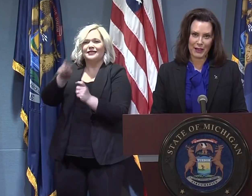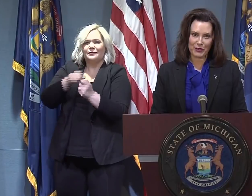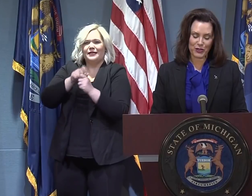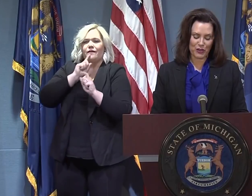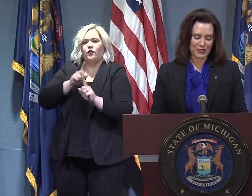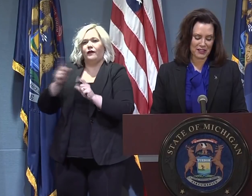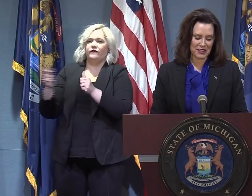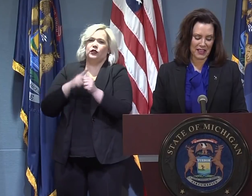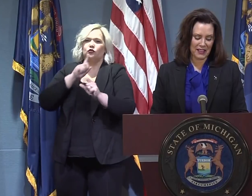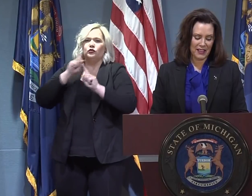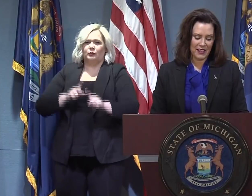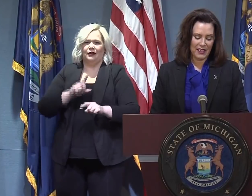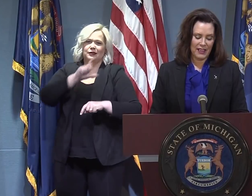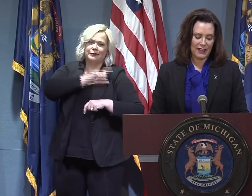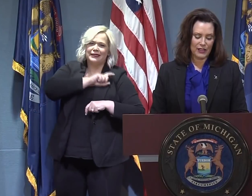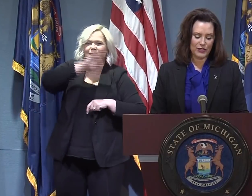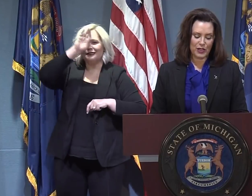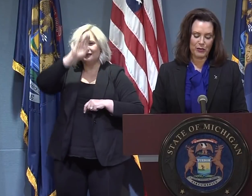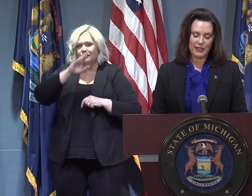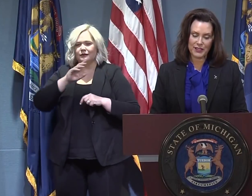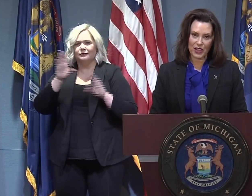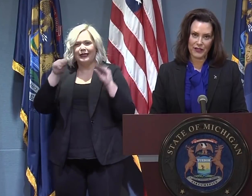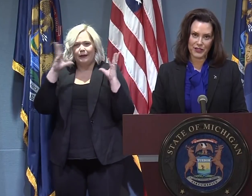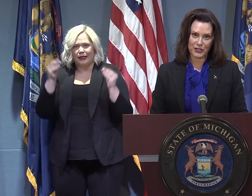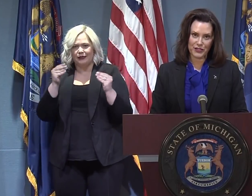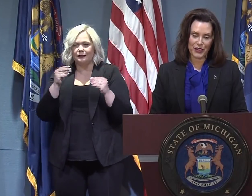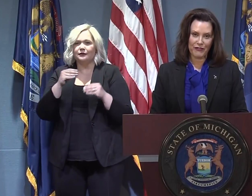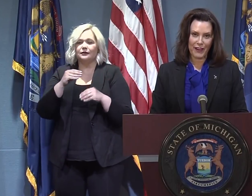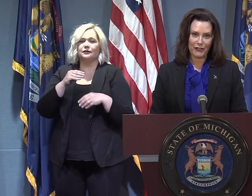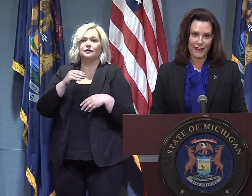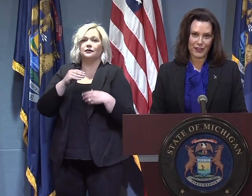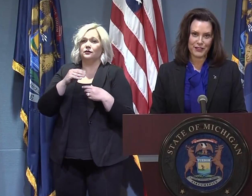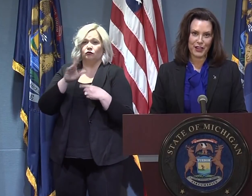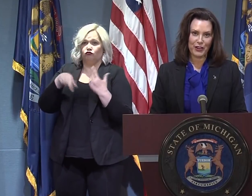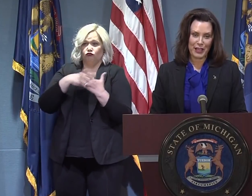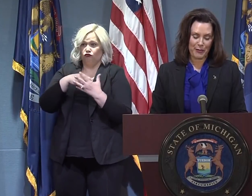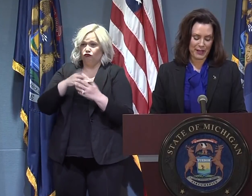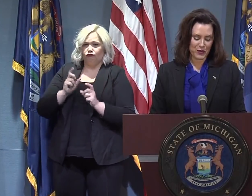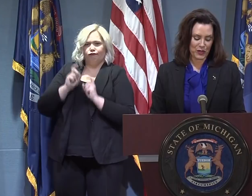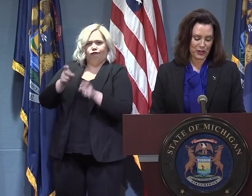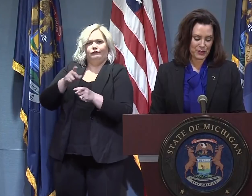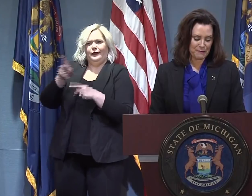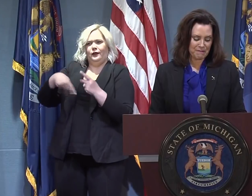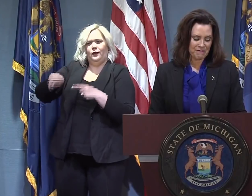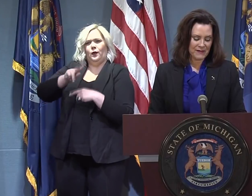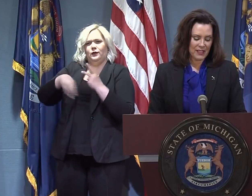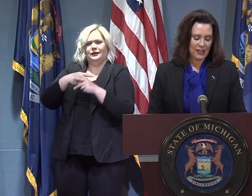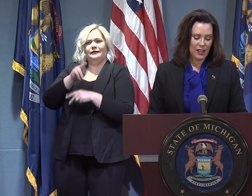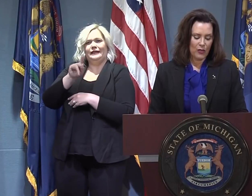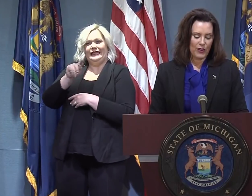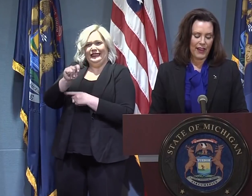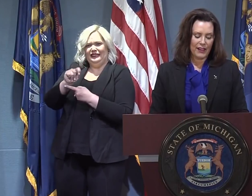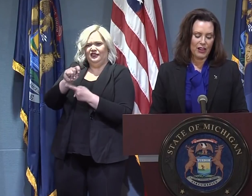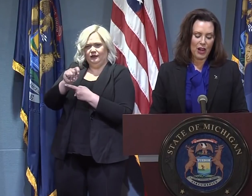KITS, INCLUDING CLEANING SUPPLY, HANSOAPS AND -- HAND SOAPS FOR OUR FIRST RESPONDERS ACROSS THE